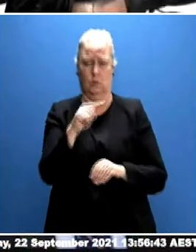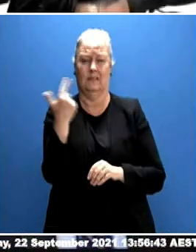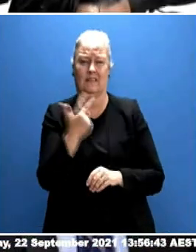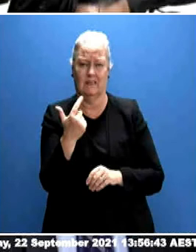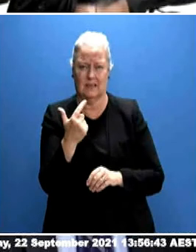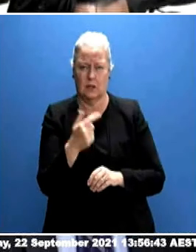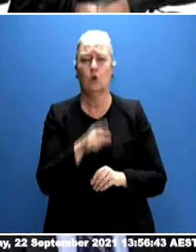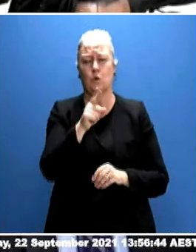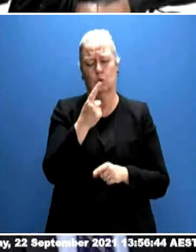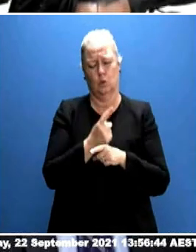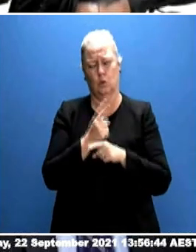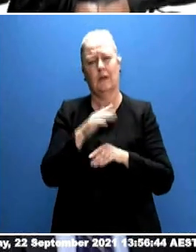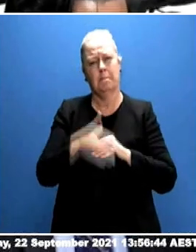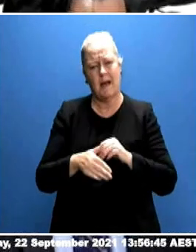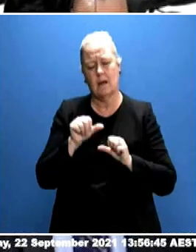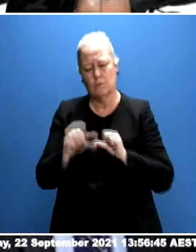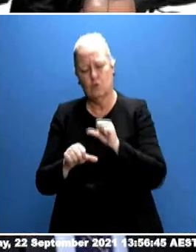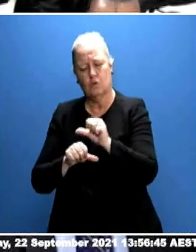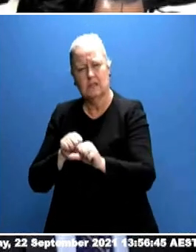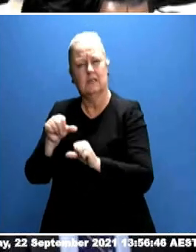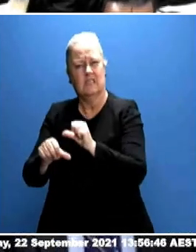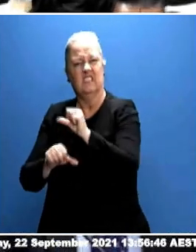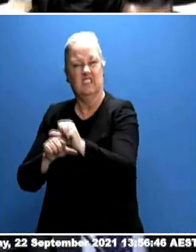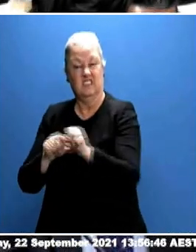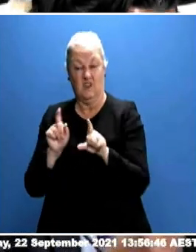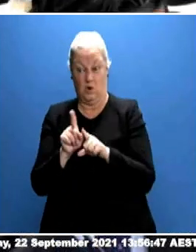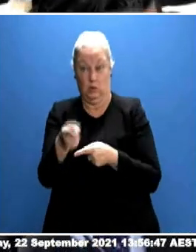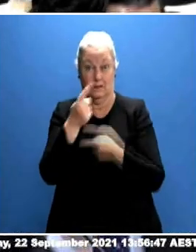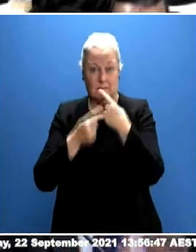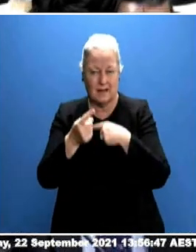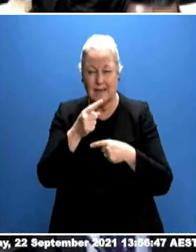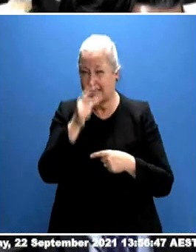process, but if I can just perhaps go through it briefly.